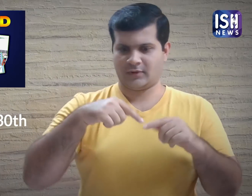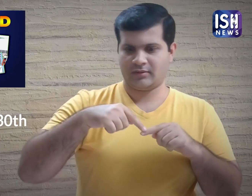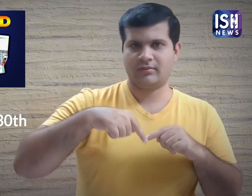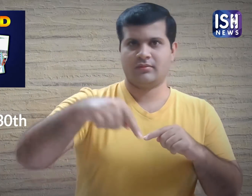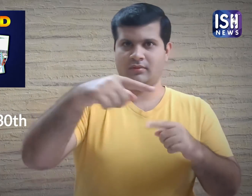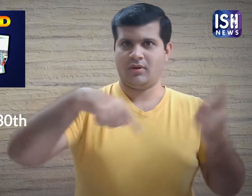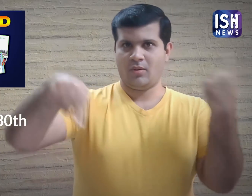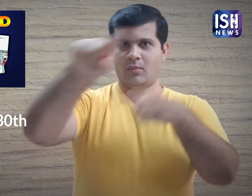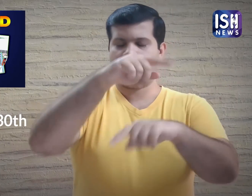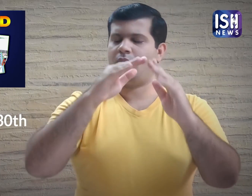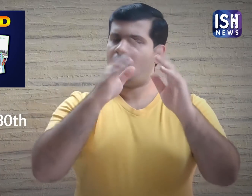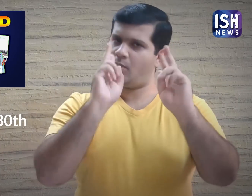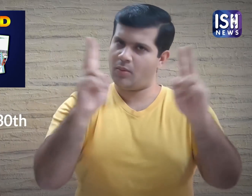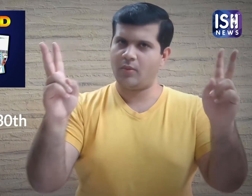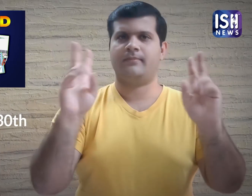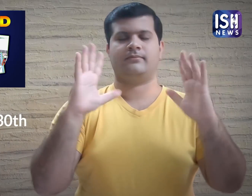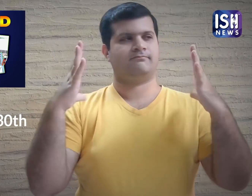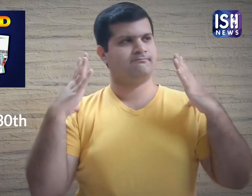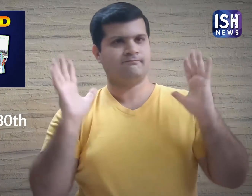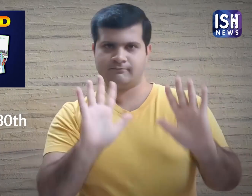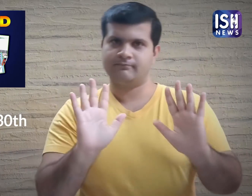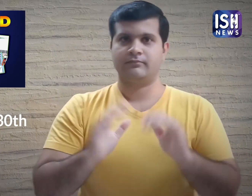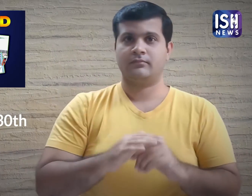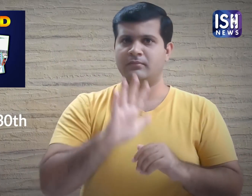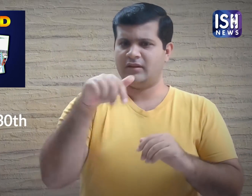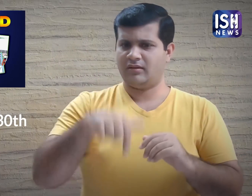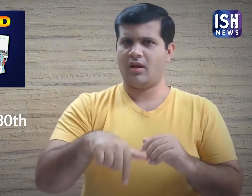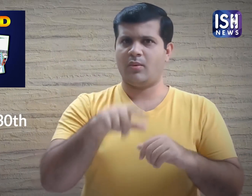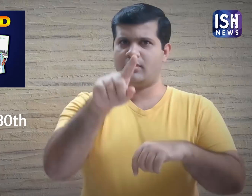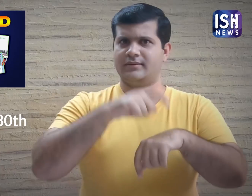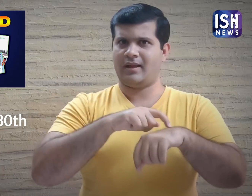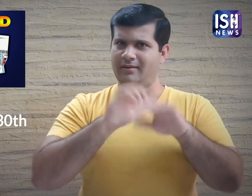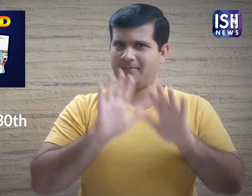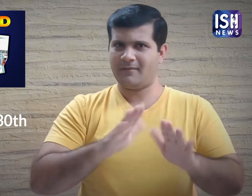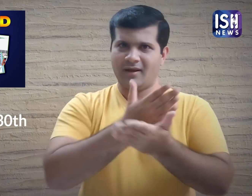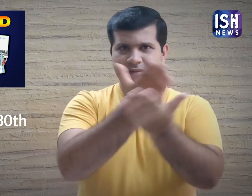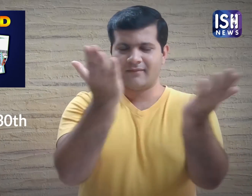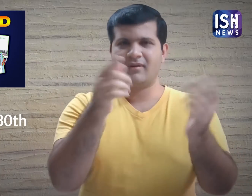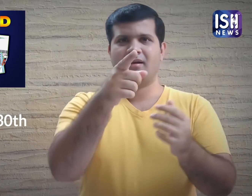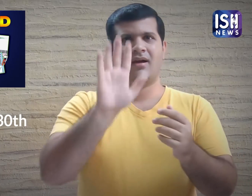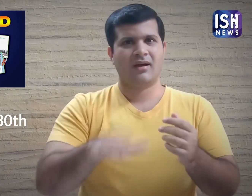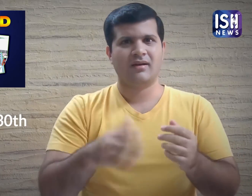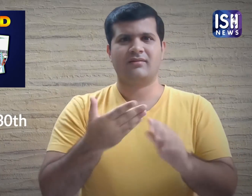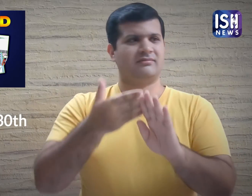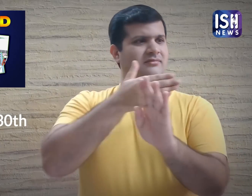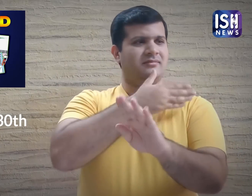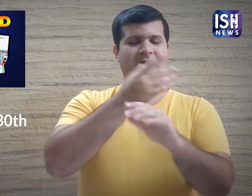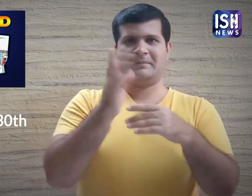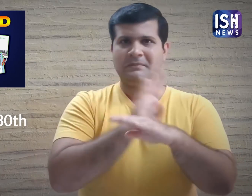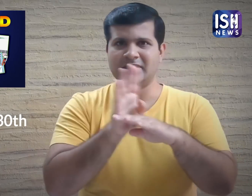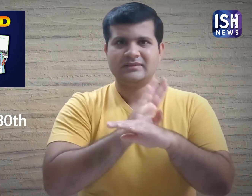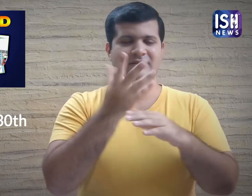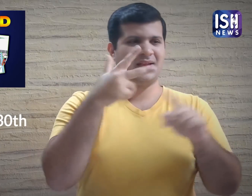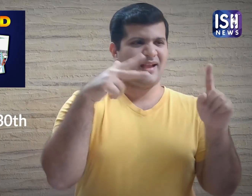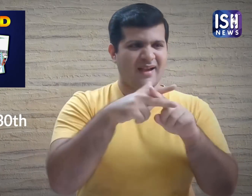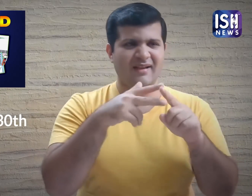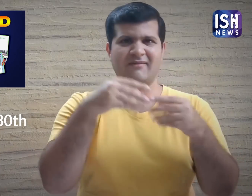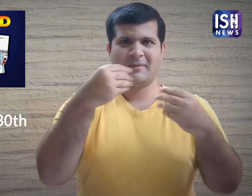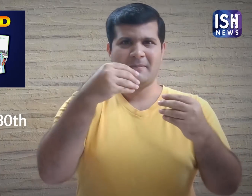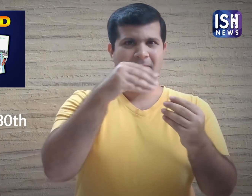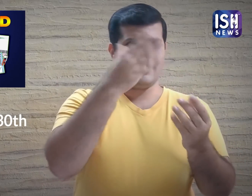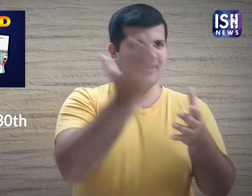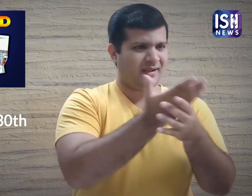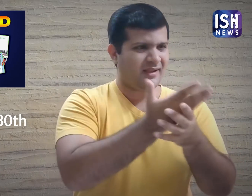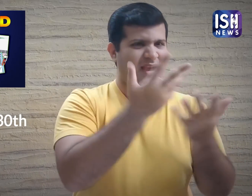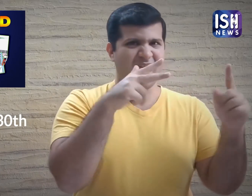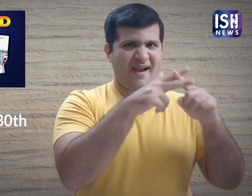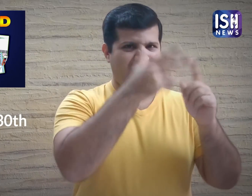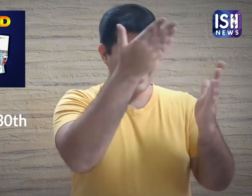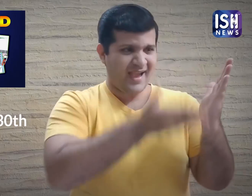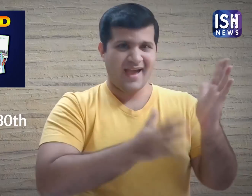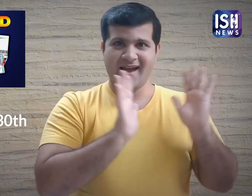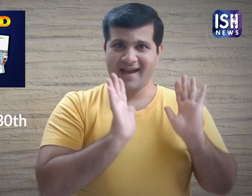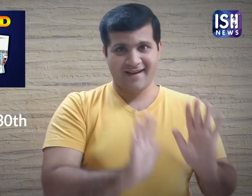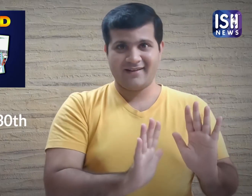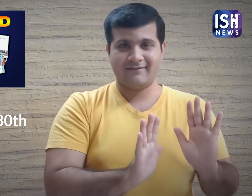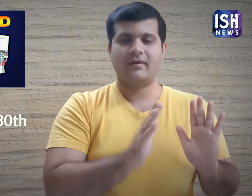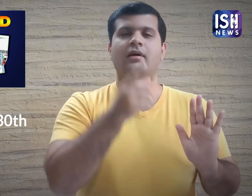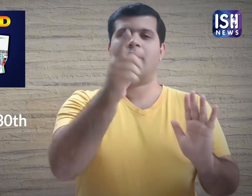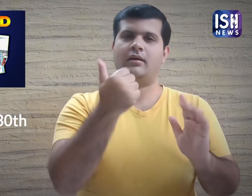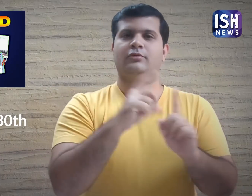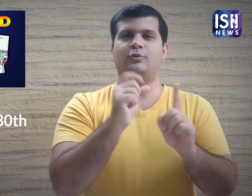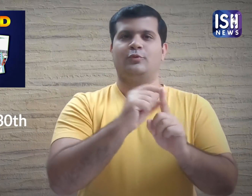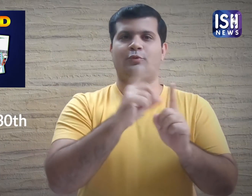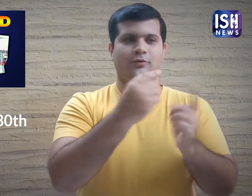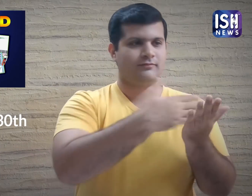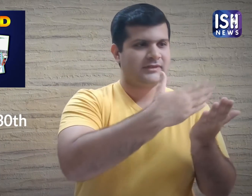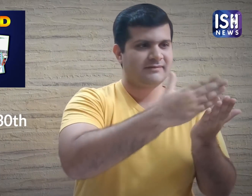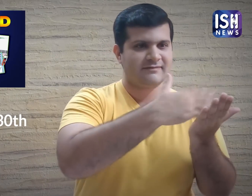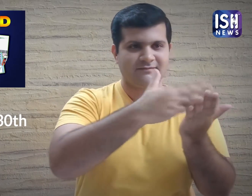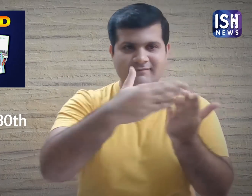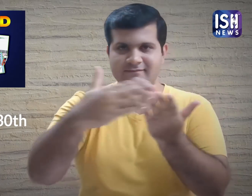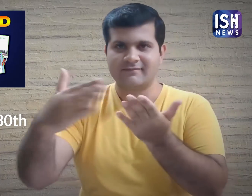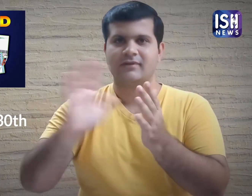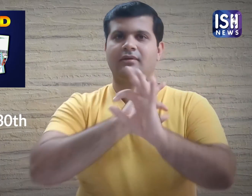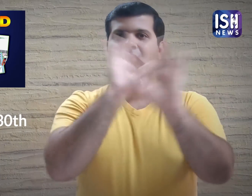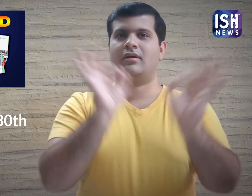Now that you are all at home and free, you can complete all your unfinished paper work and keep them ready.